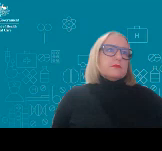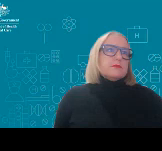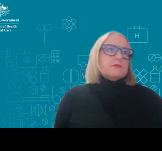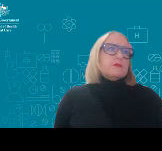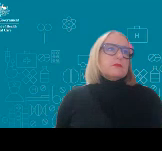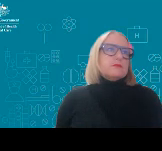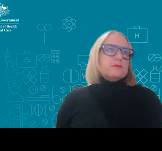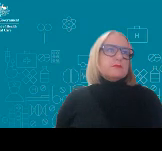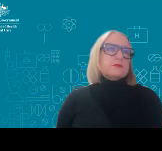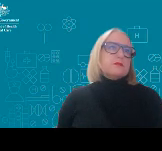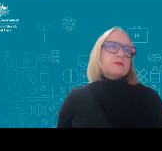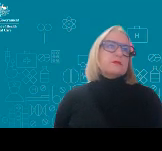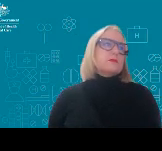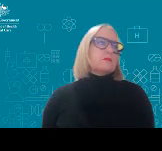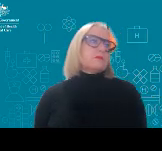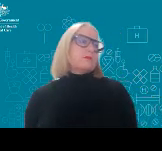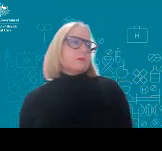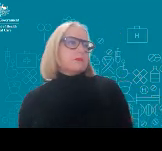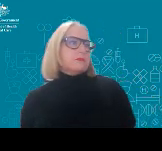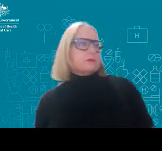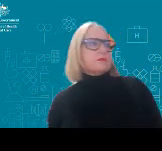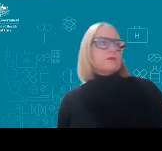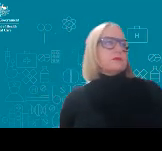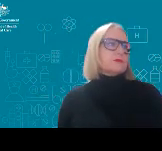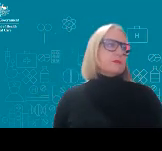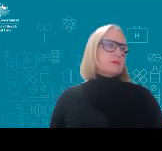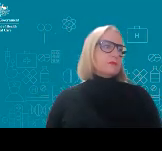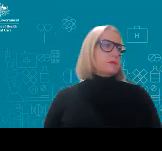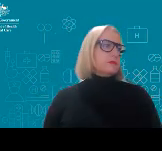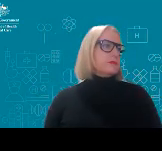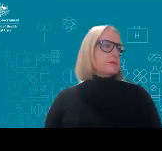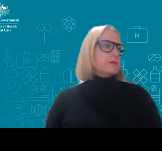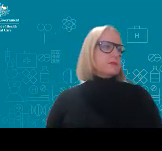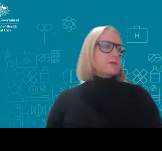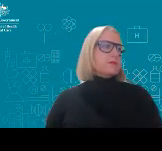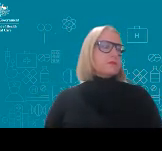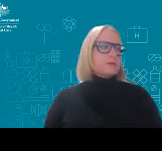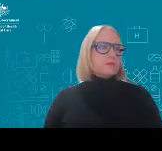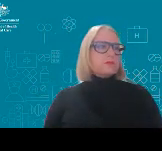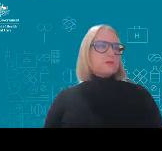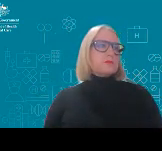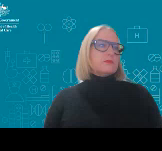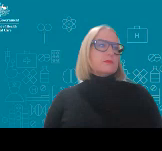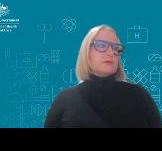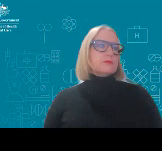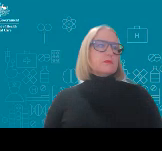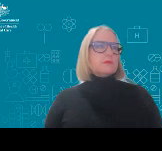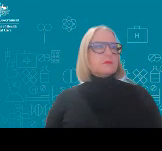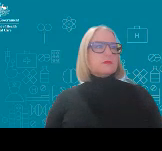from what current providers may be used to under the current Act. The Commission will no longer be accrediting